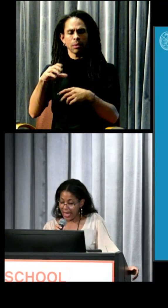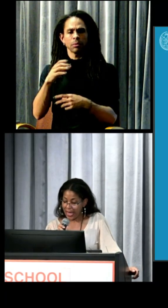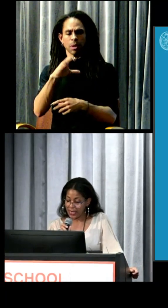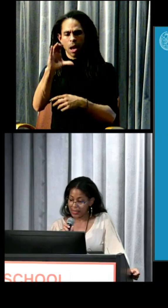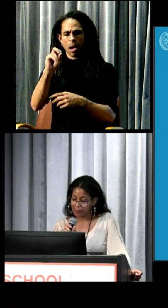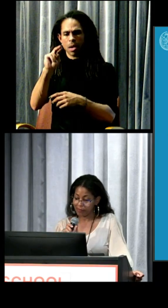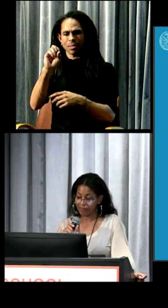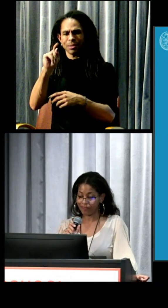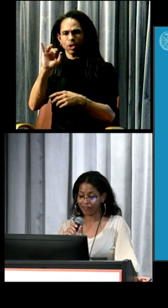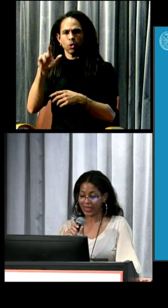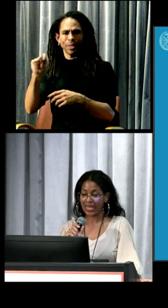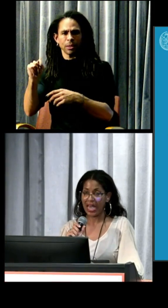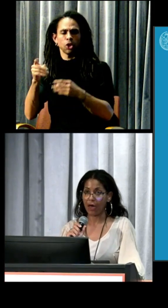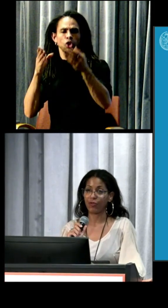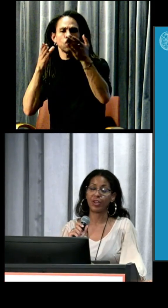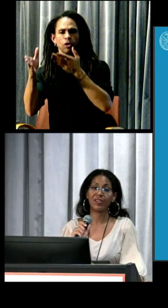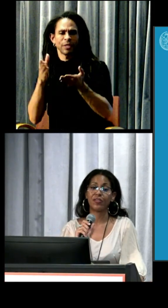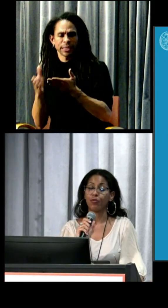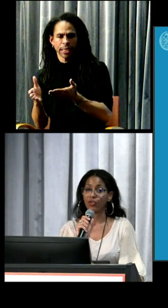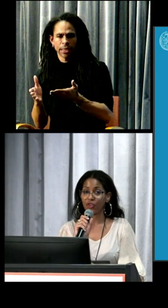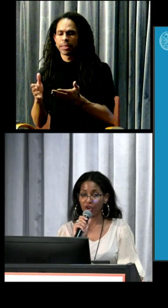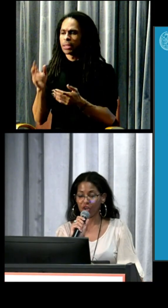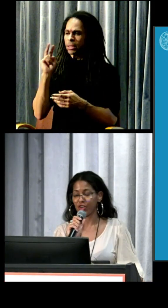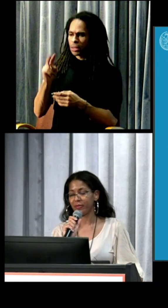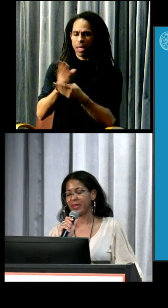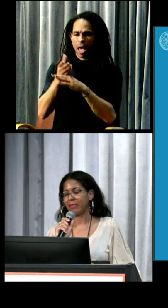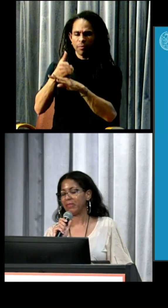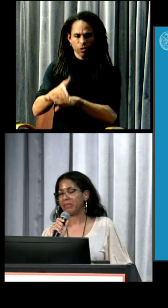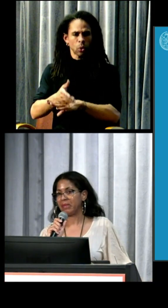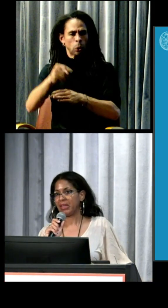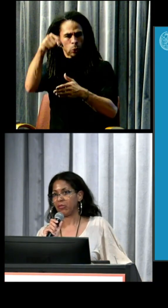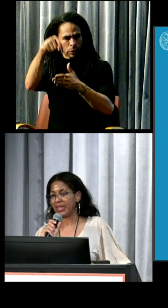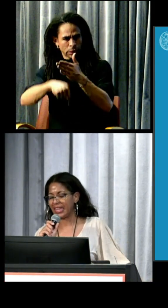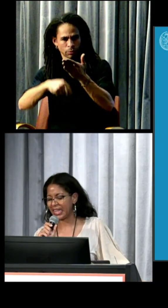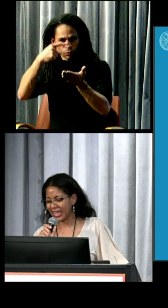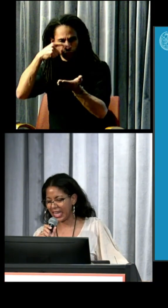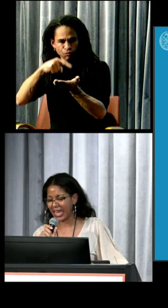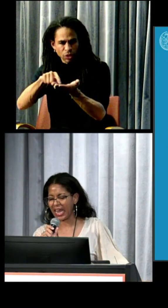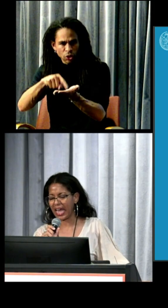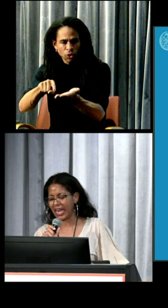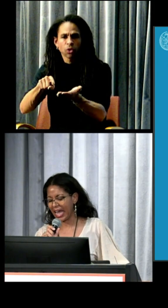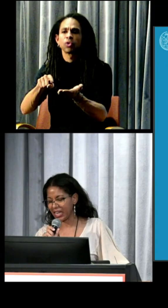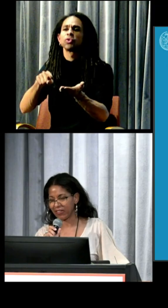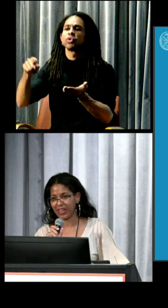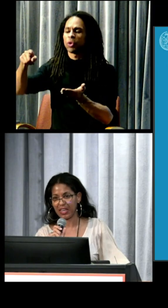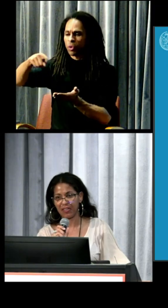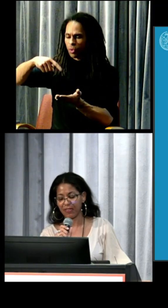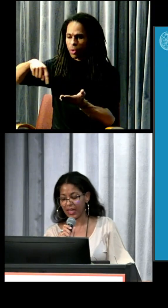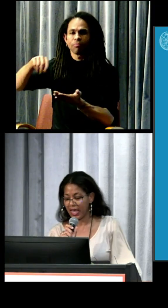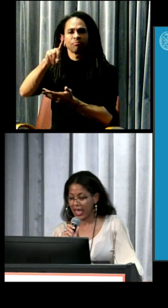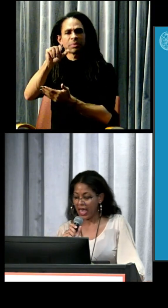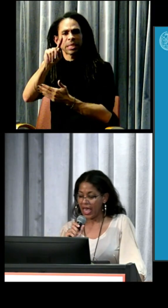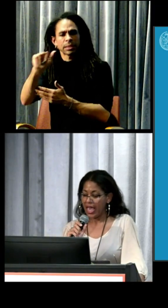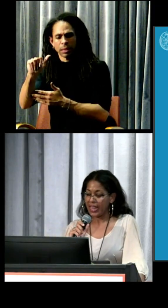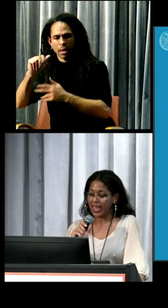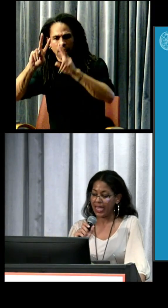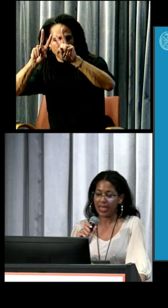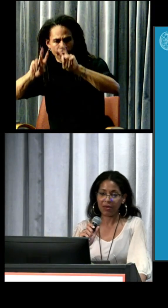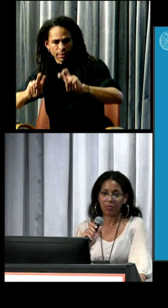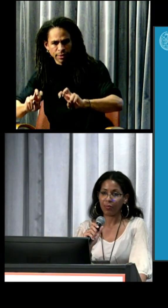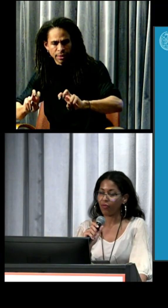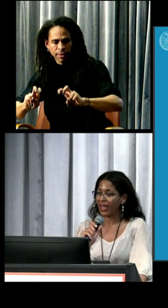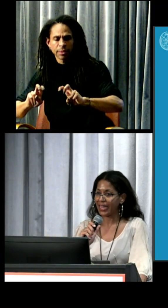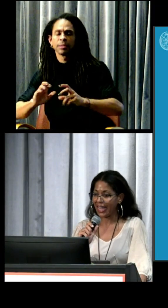percentage of, you know, transportation mode are people using to get to work or to get around, but